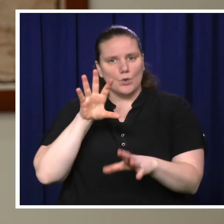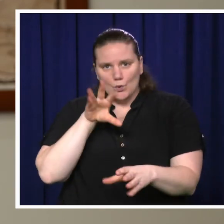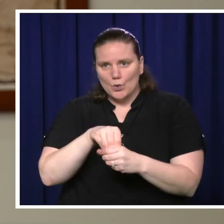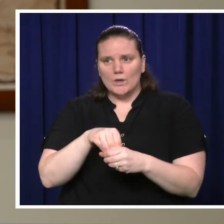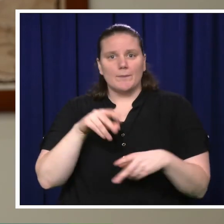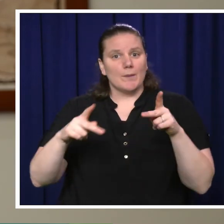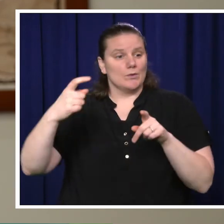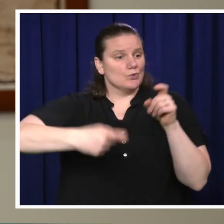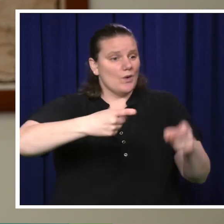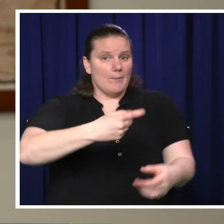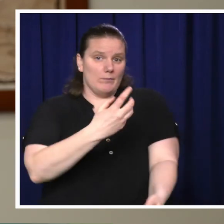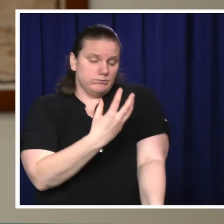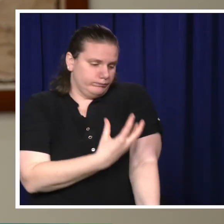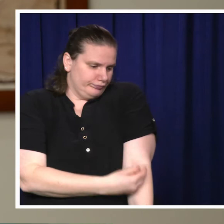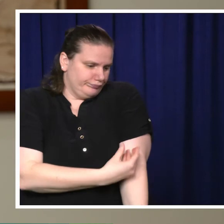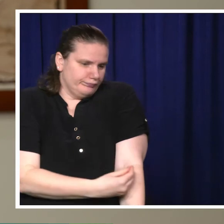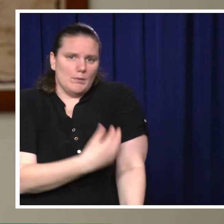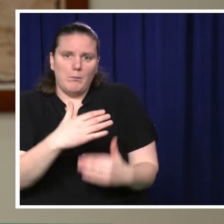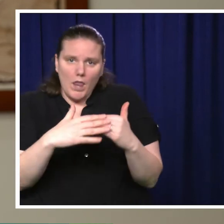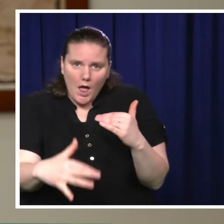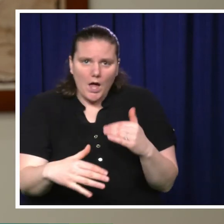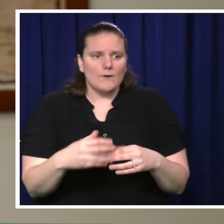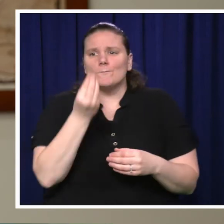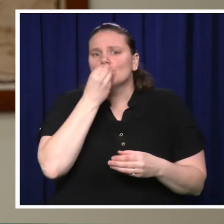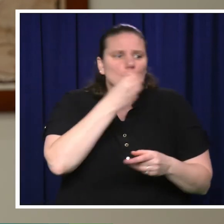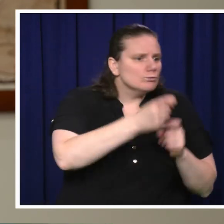There are many more examples, including people donating blood,